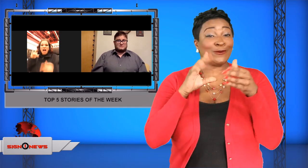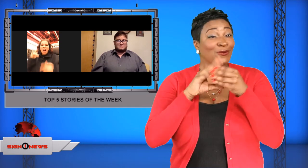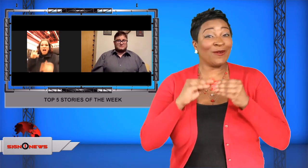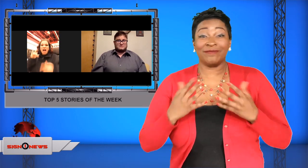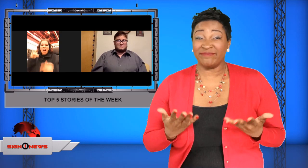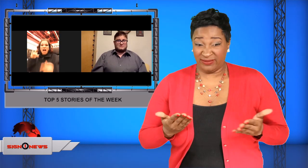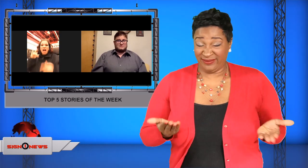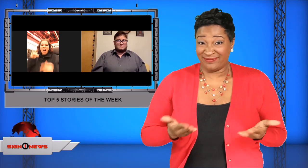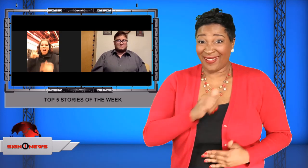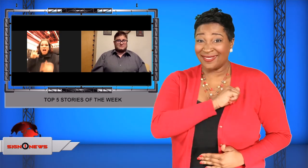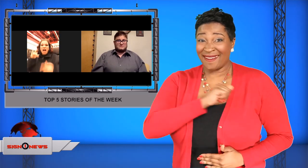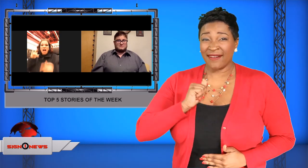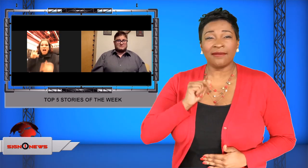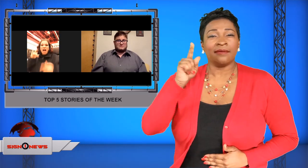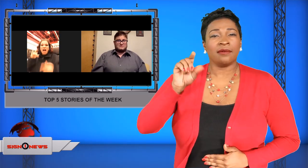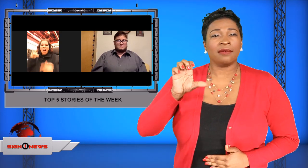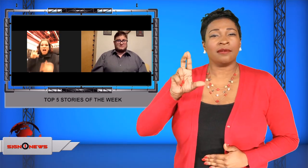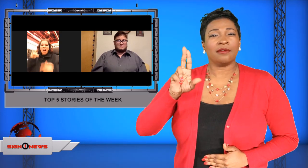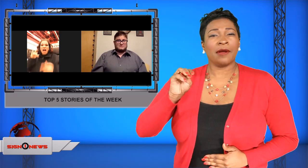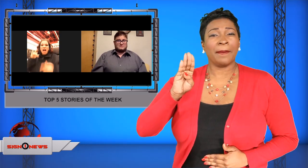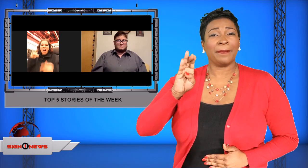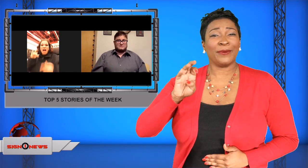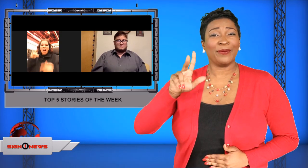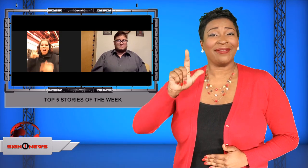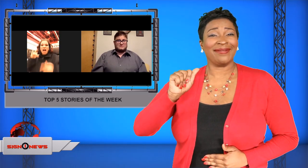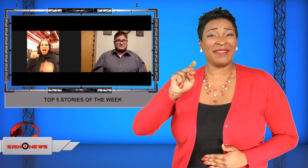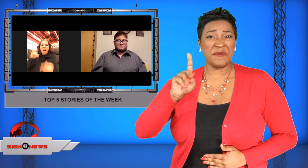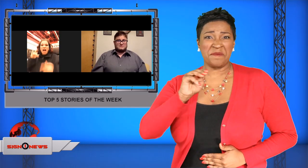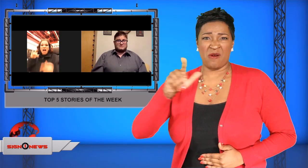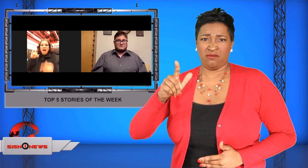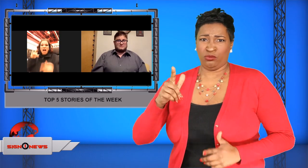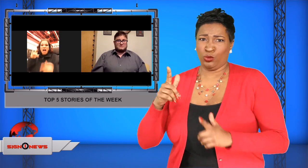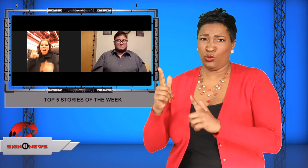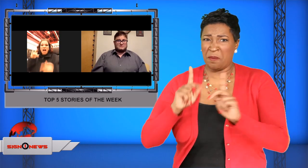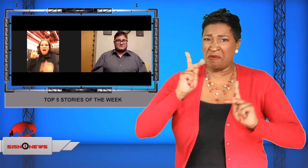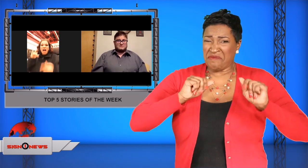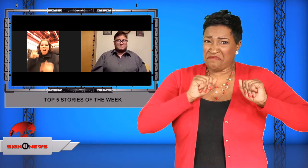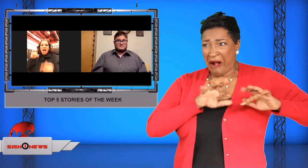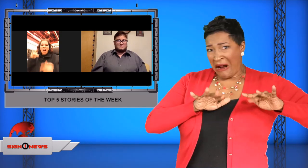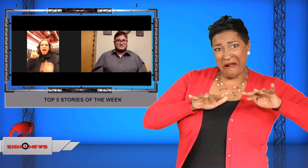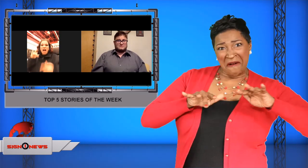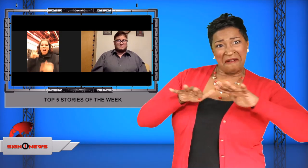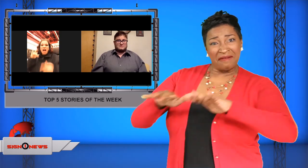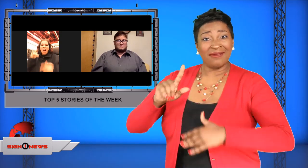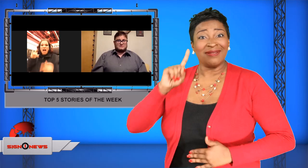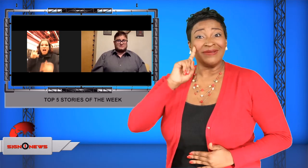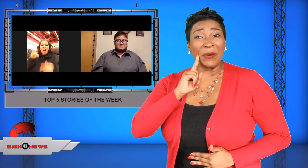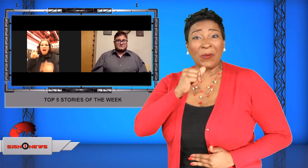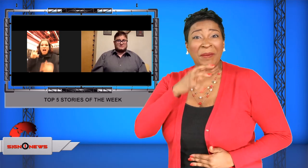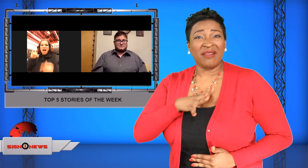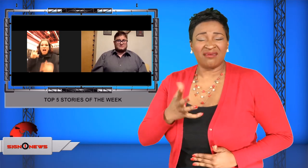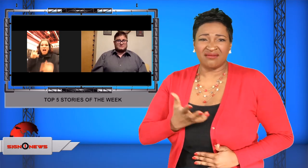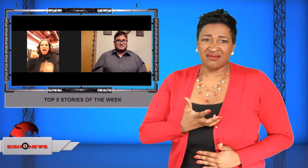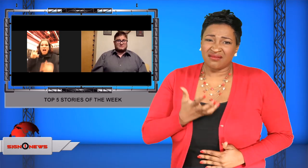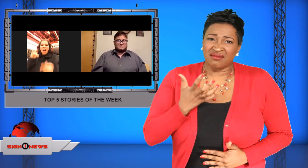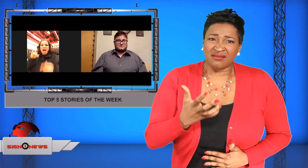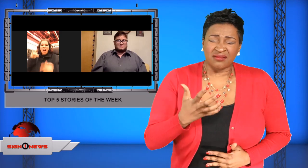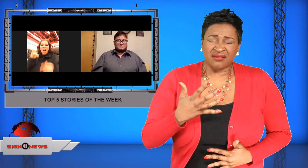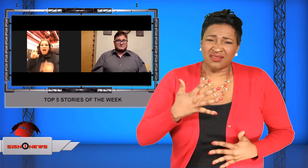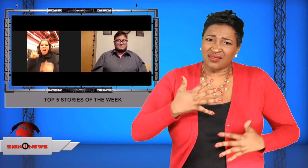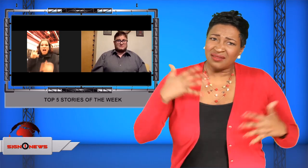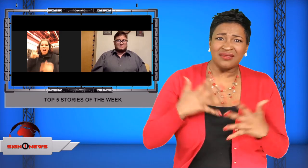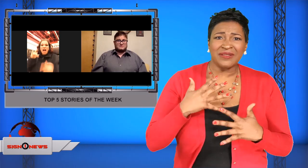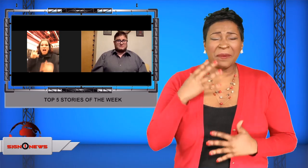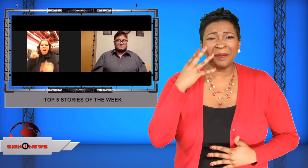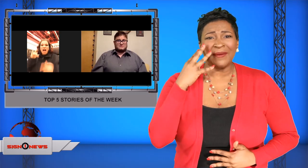A Deaf woman shared her terrifying ordeal after a shooting erupted in Cumberland Mall